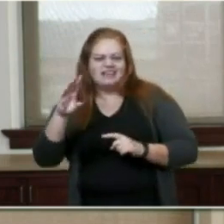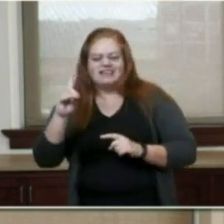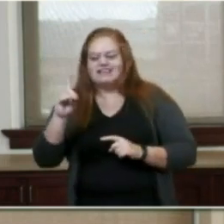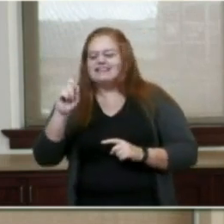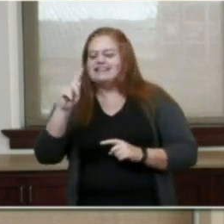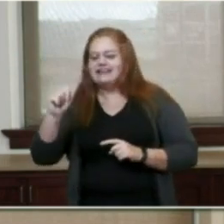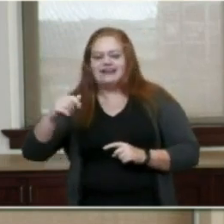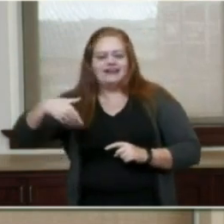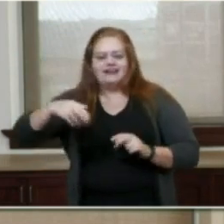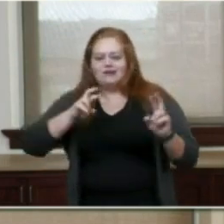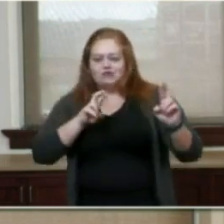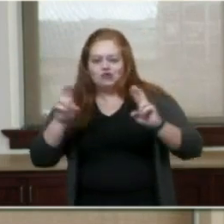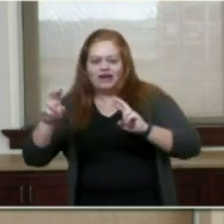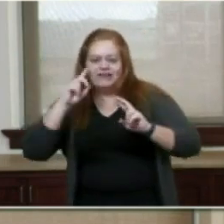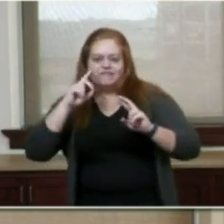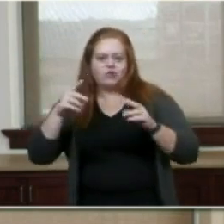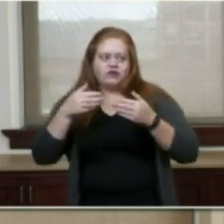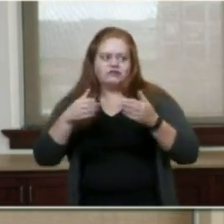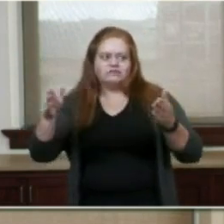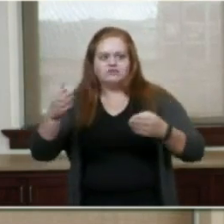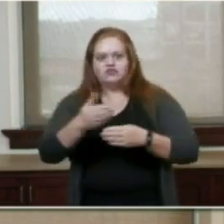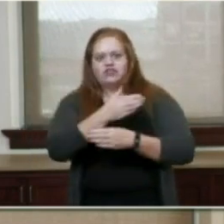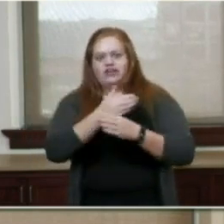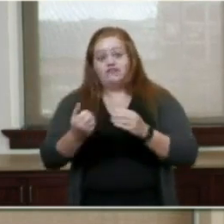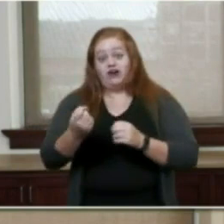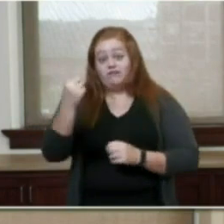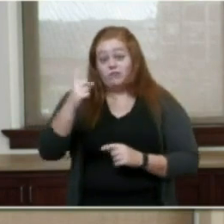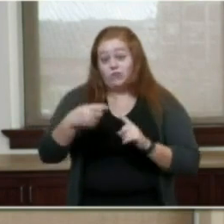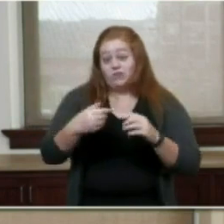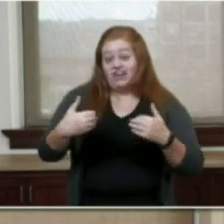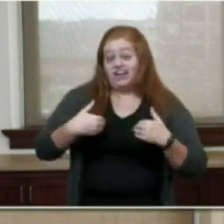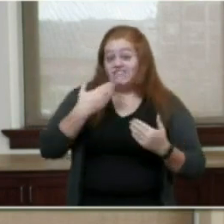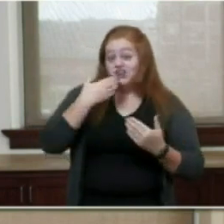um for public sharing at this point. So as soon as we have good data, we will